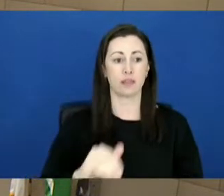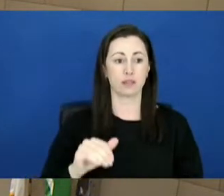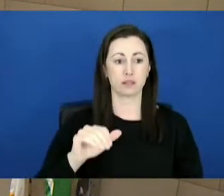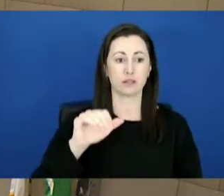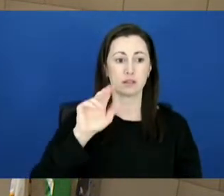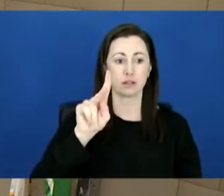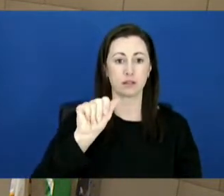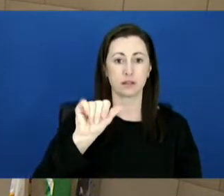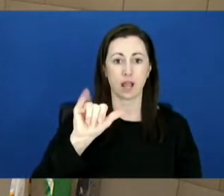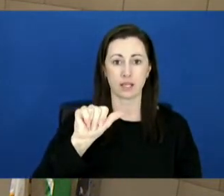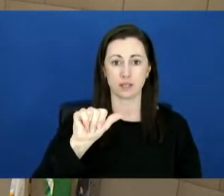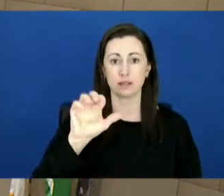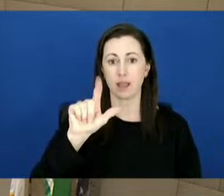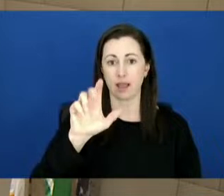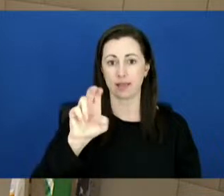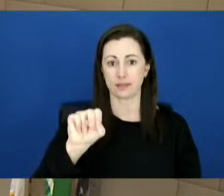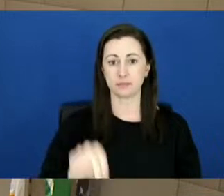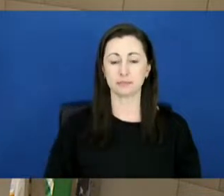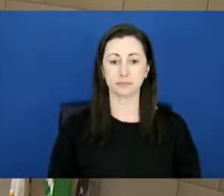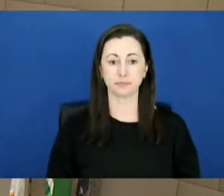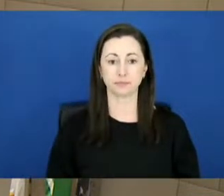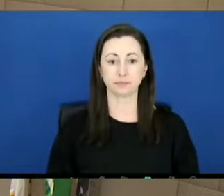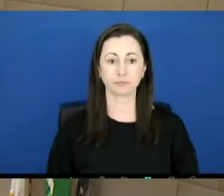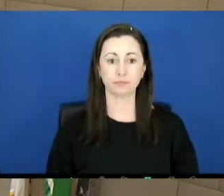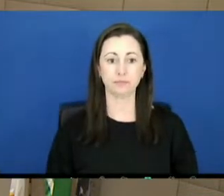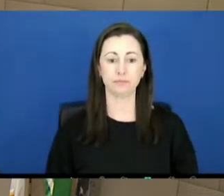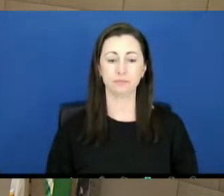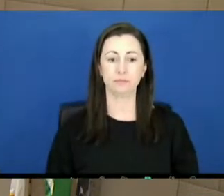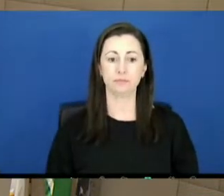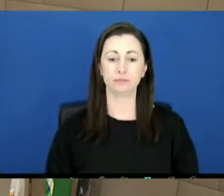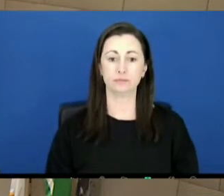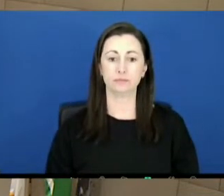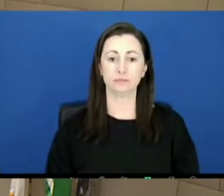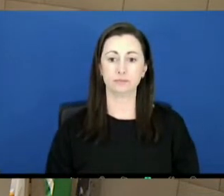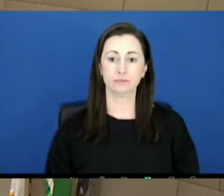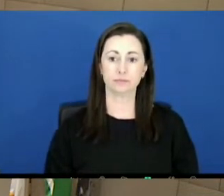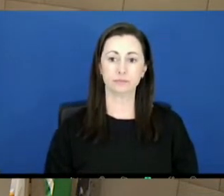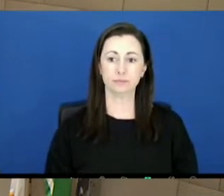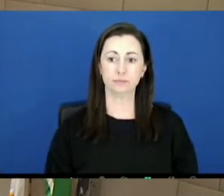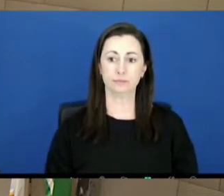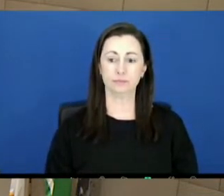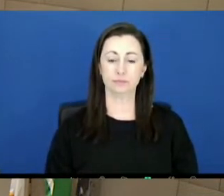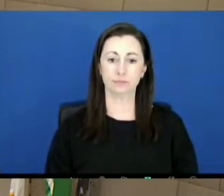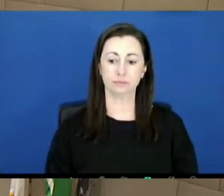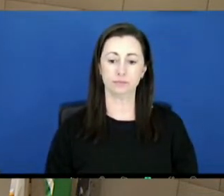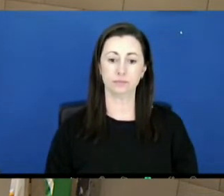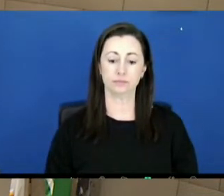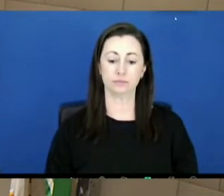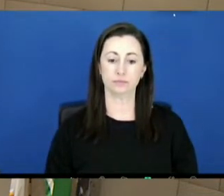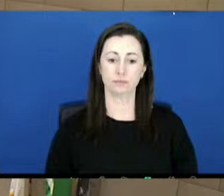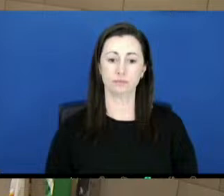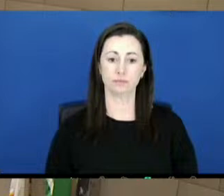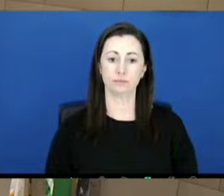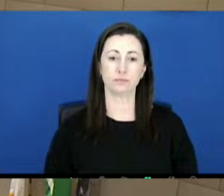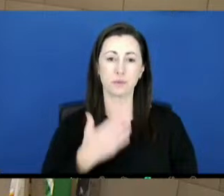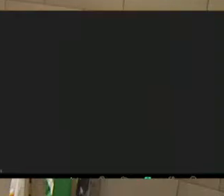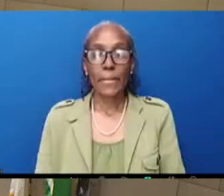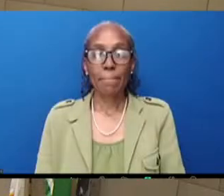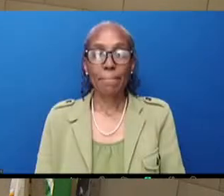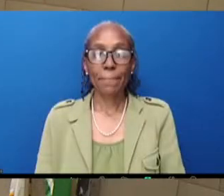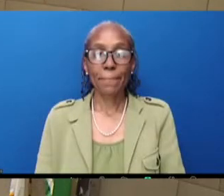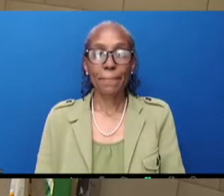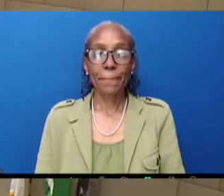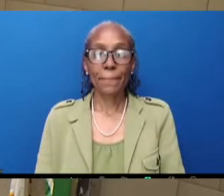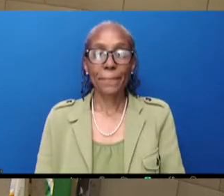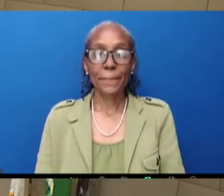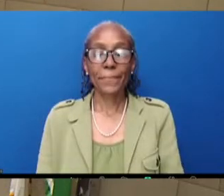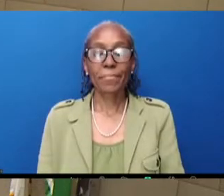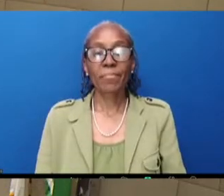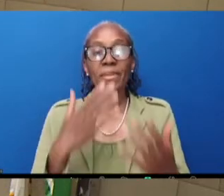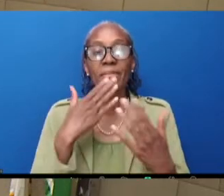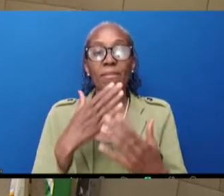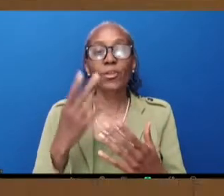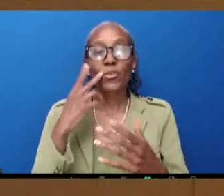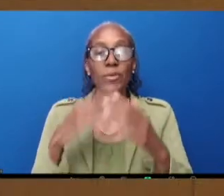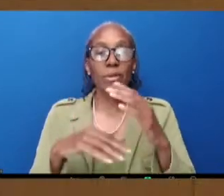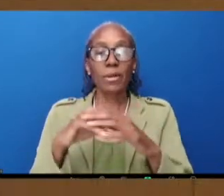DAVIS, AND AFTER VICKY IT WILL